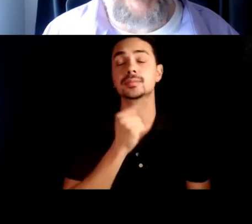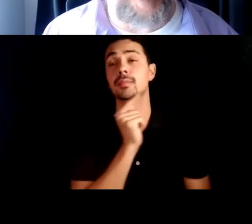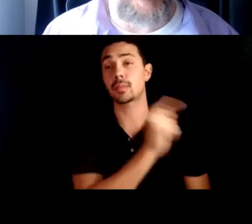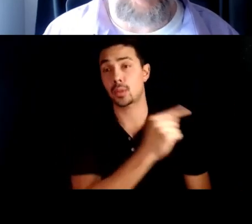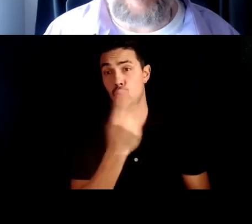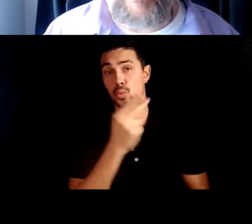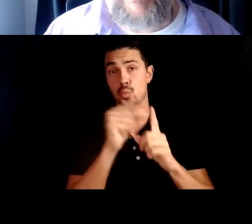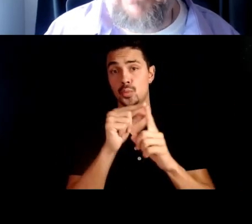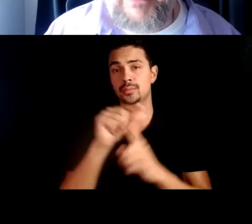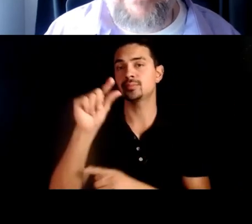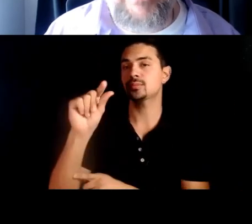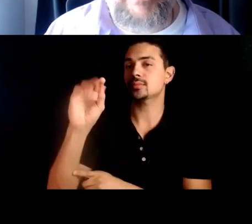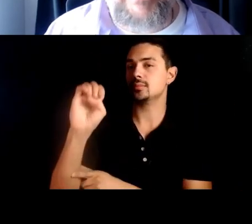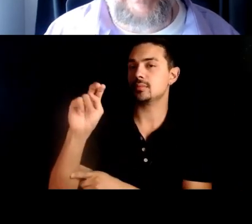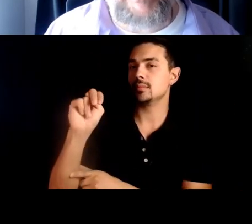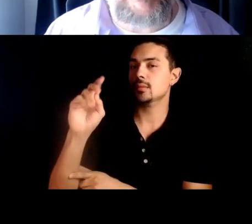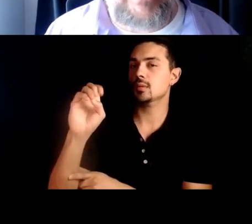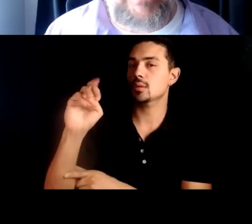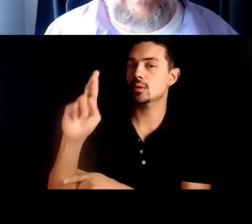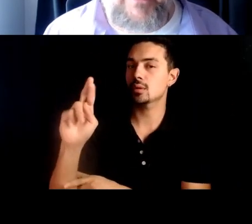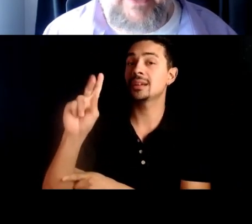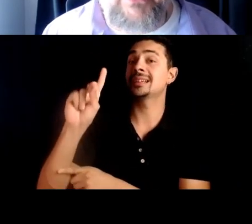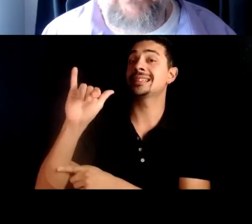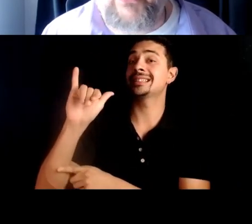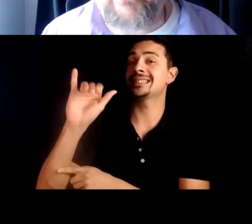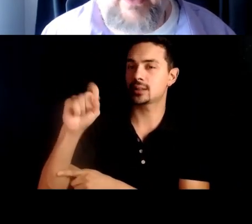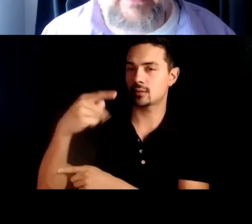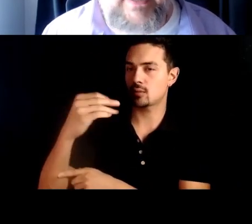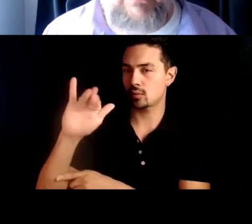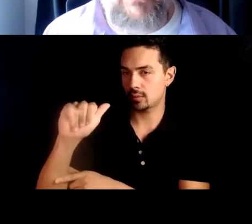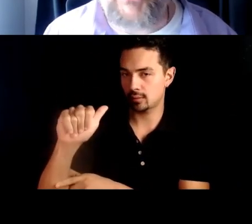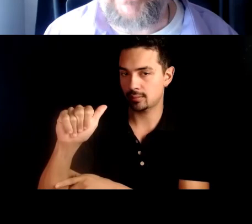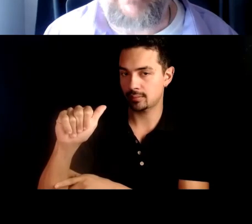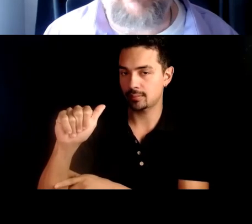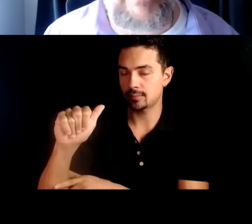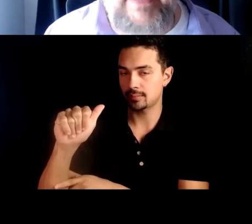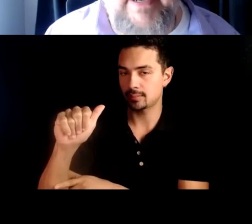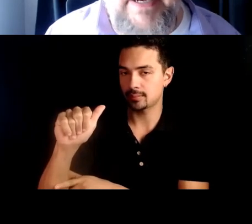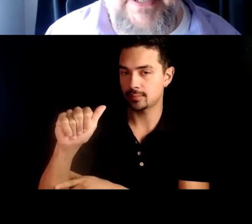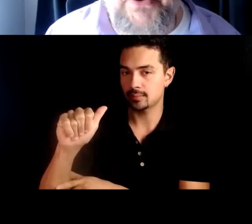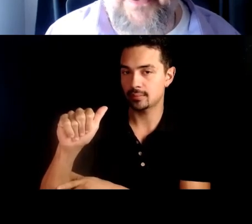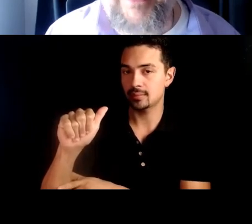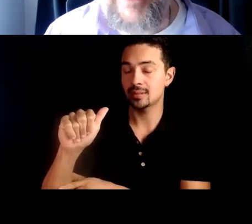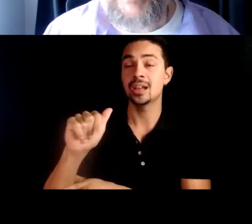versus what had been in the Diagnostic and Statistical Manual for a long time, which was gender identity disorder.